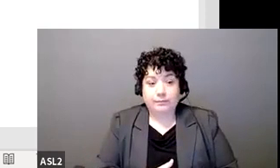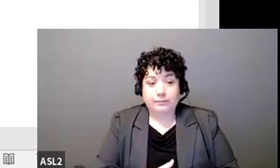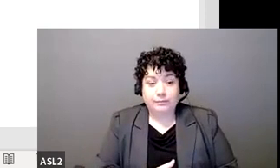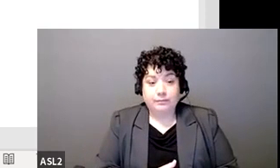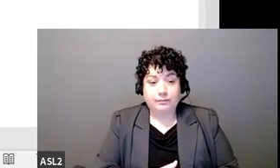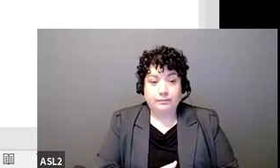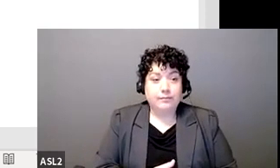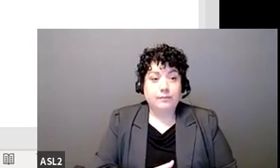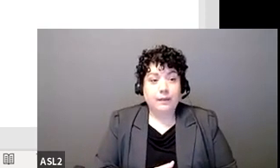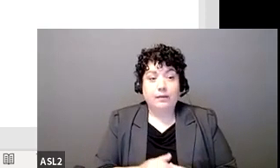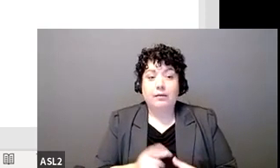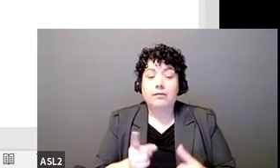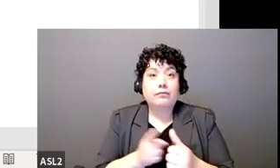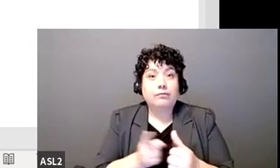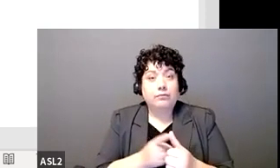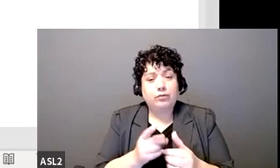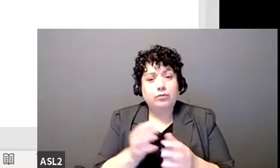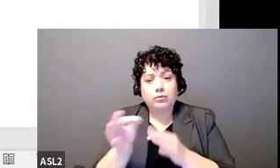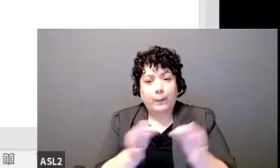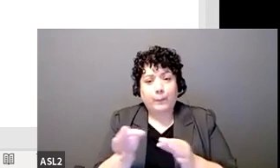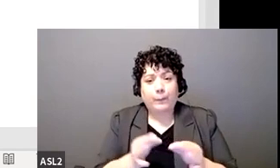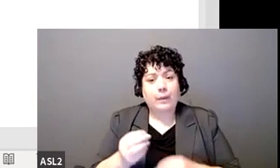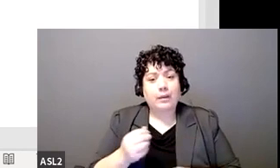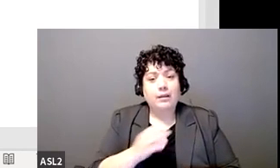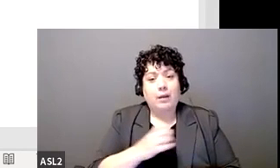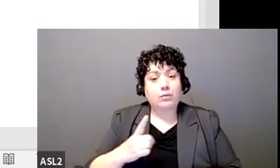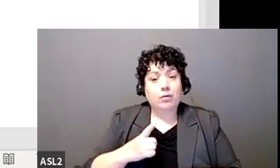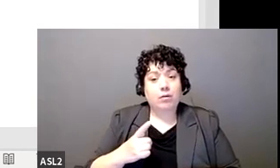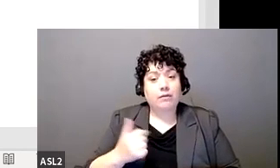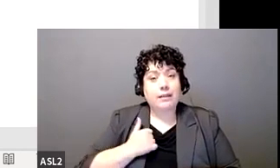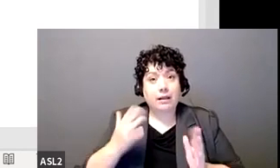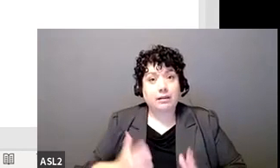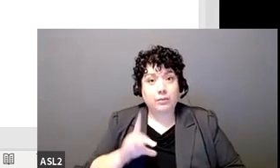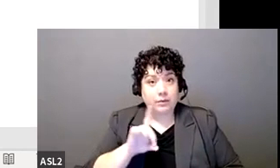so the first one I want to just describe is by the Council of Canadians with Disabilities which is